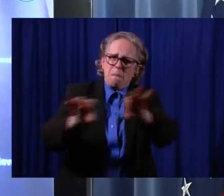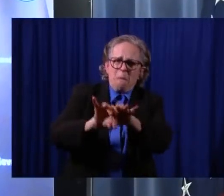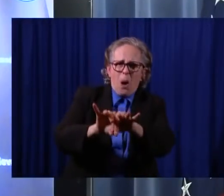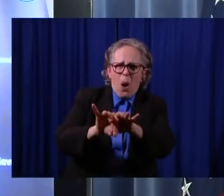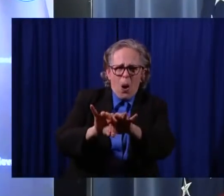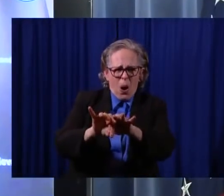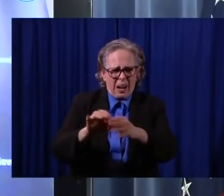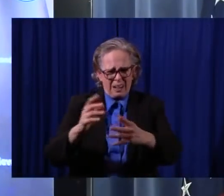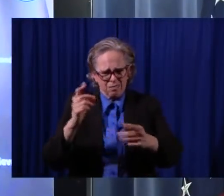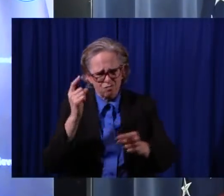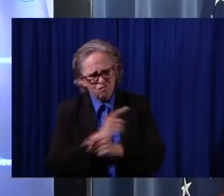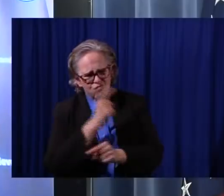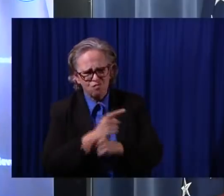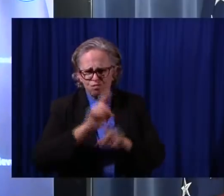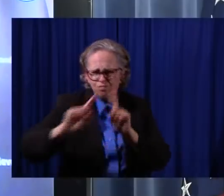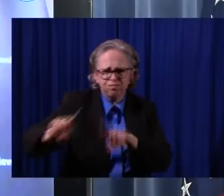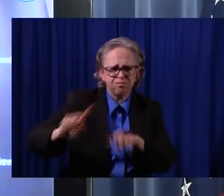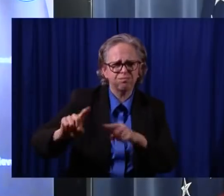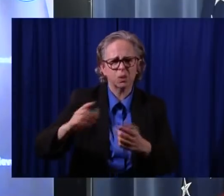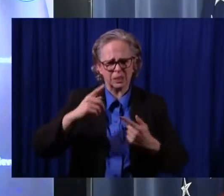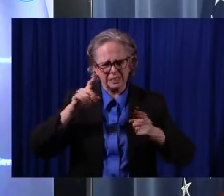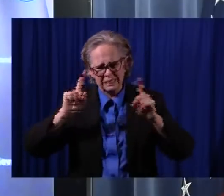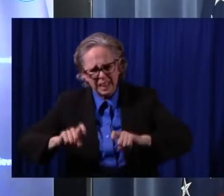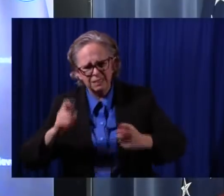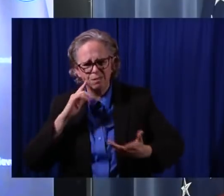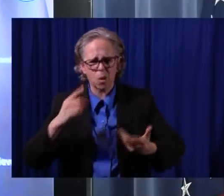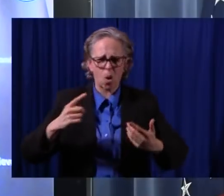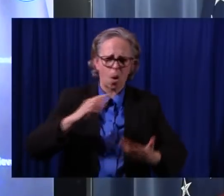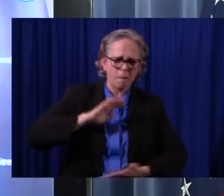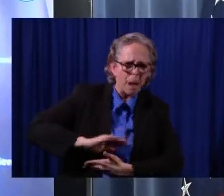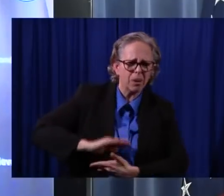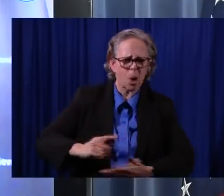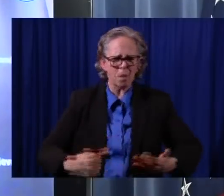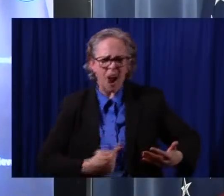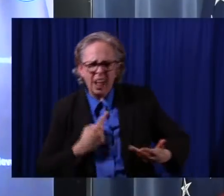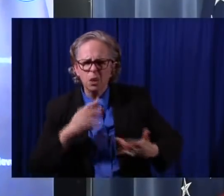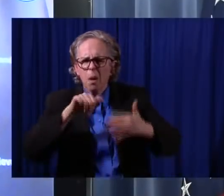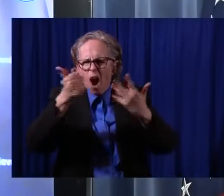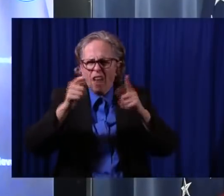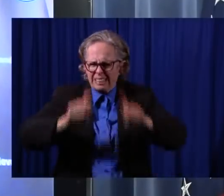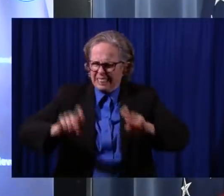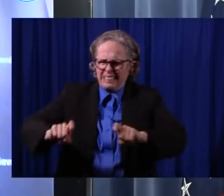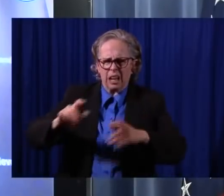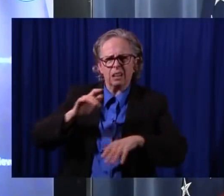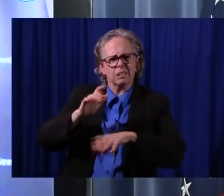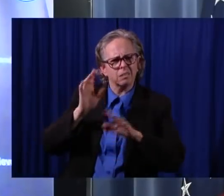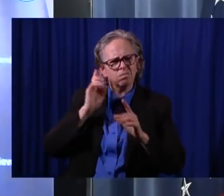CAN ACTUALLY CURE PATIENT, WE HAVE SEEN VERY MANY PATIENTS WHERE THEY COME IN WITH A DELAYED DIAGNOSIS OR CANCER OR